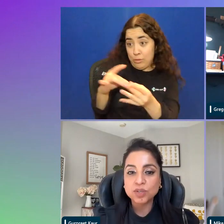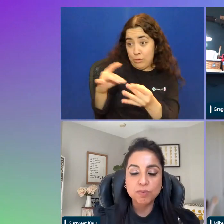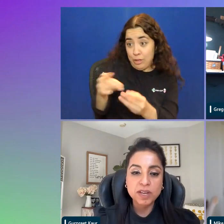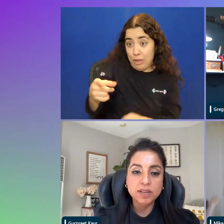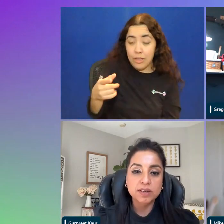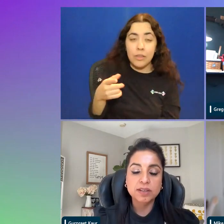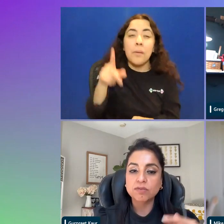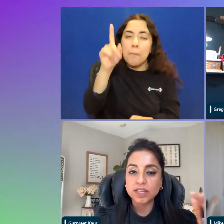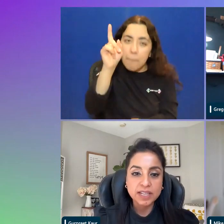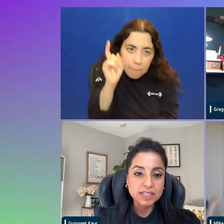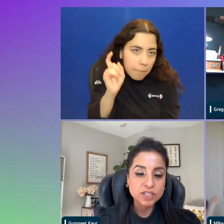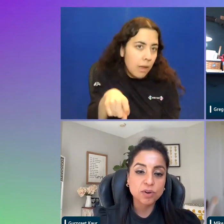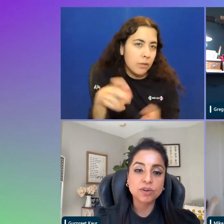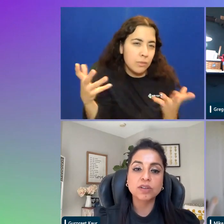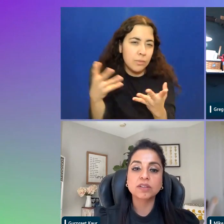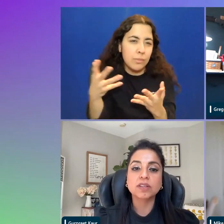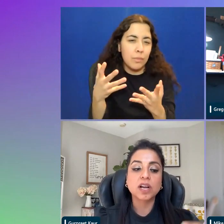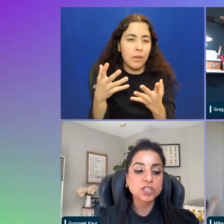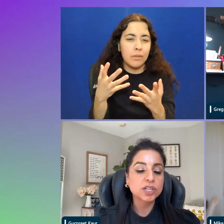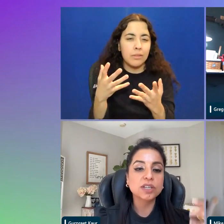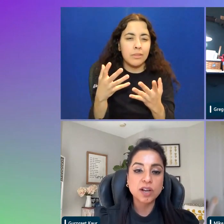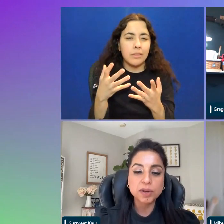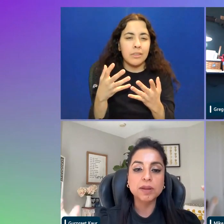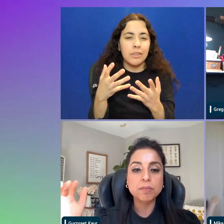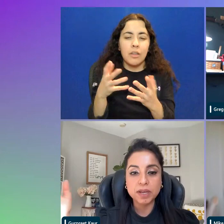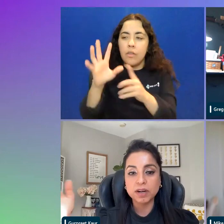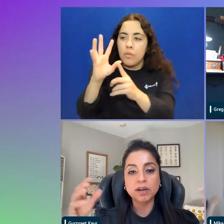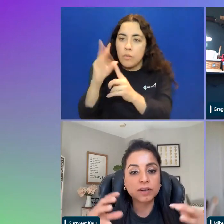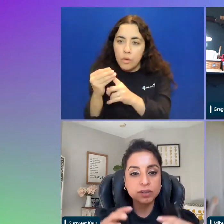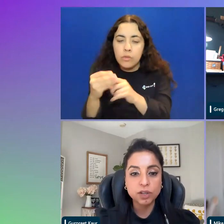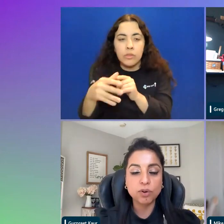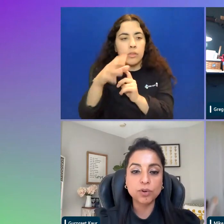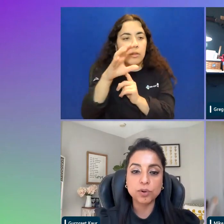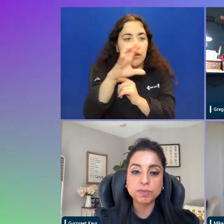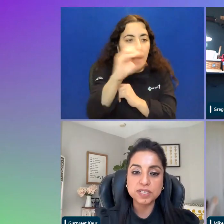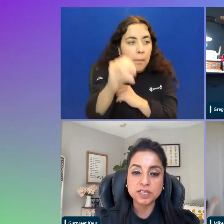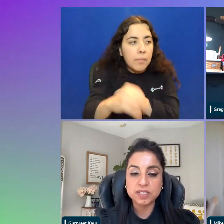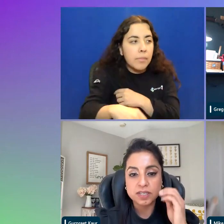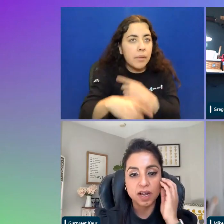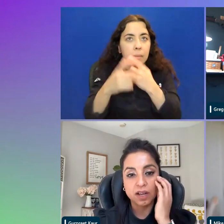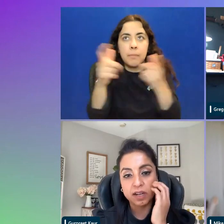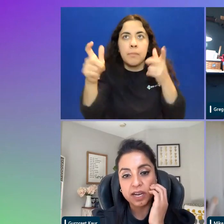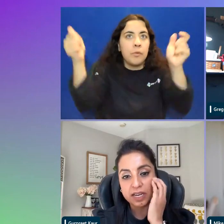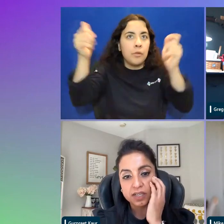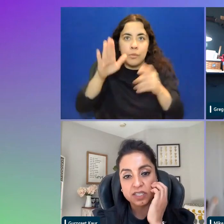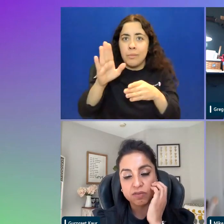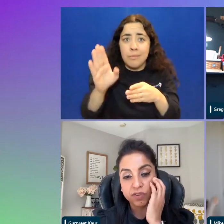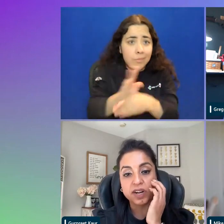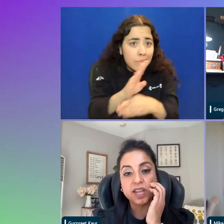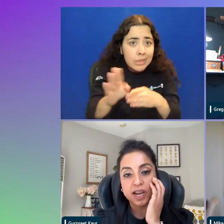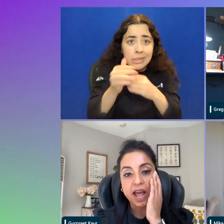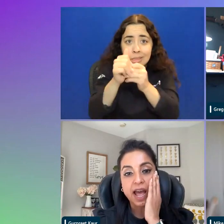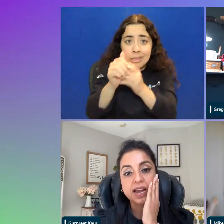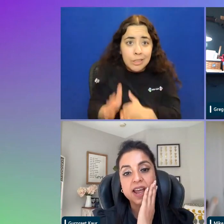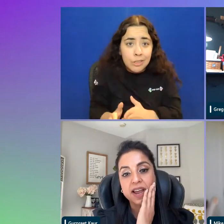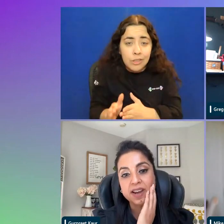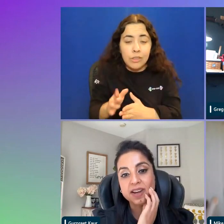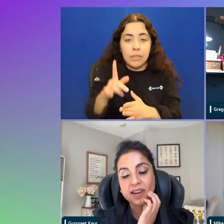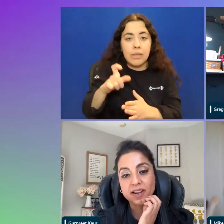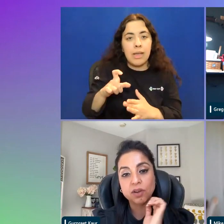meet whether that's your the culture, the company bigger you know, your business. Uh, leaders where they are at and you know